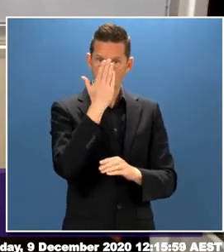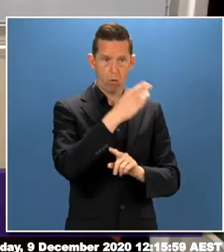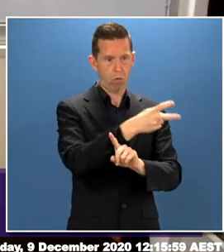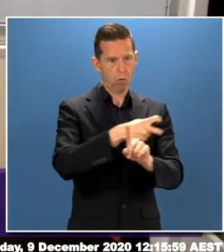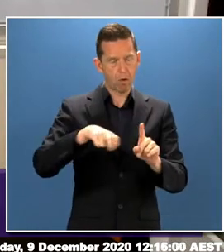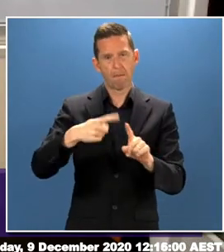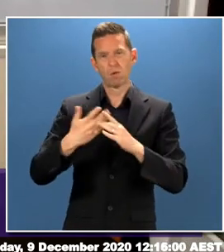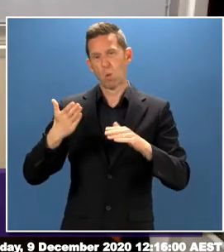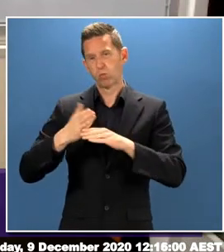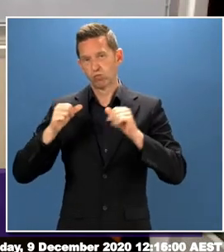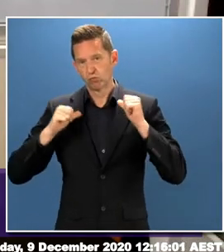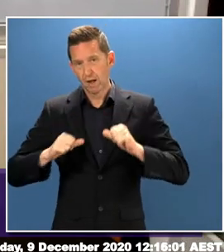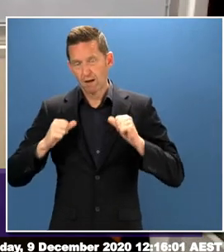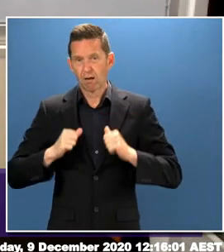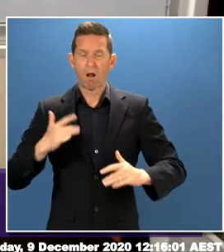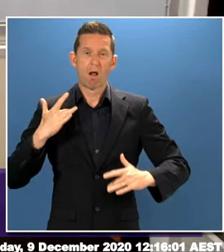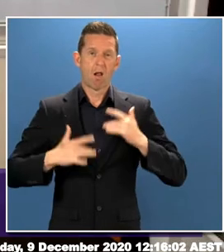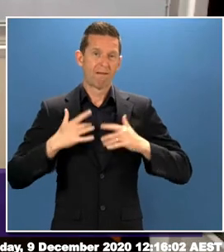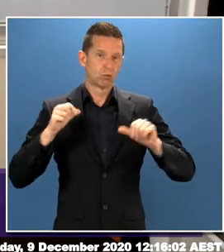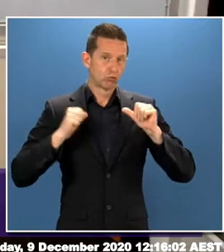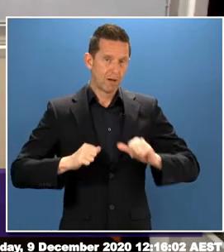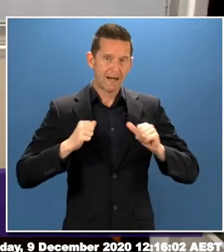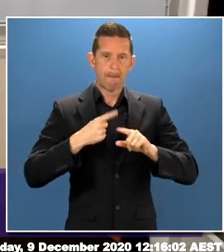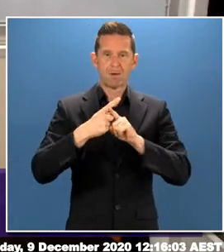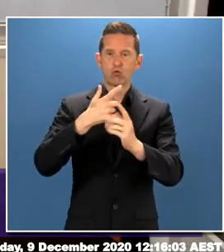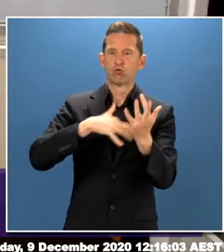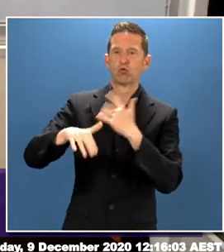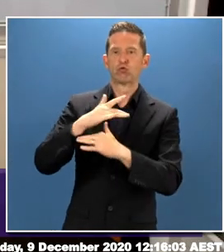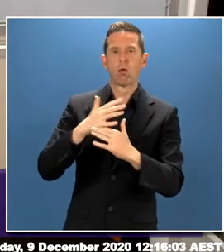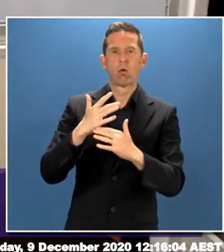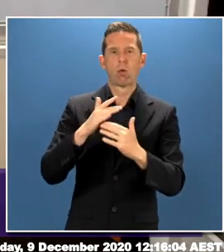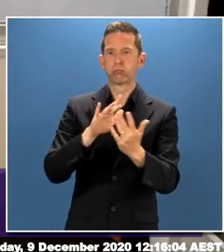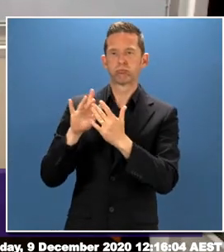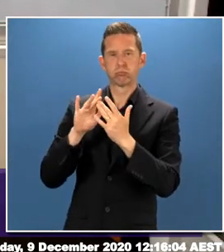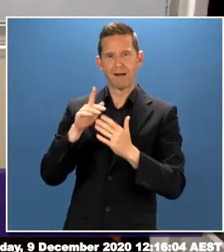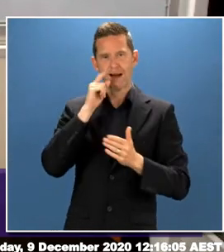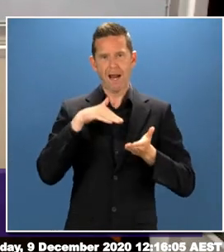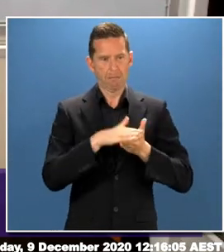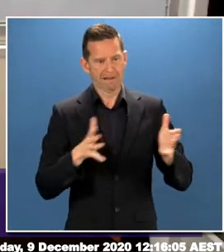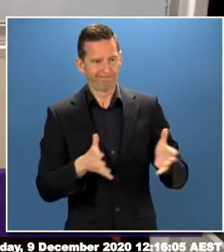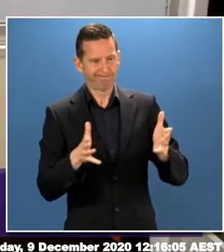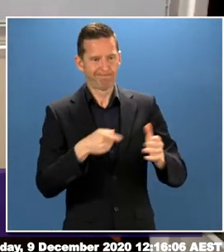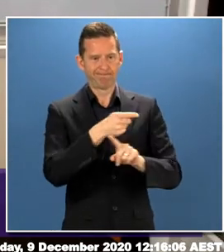and some life skills training, and some social connections, so that she can continue on towards adulthood and working